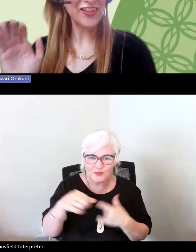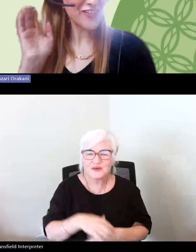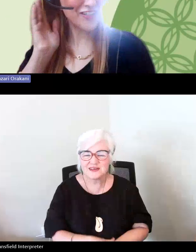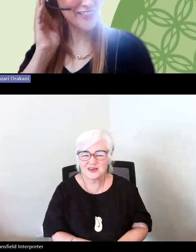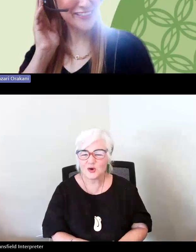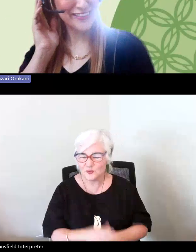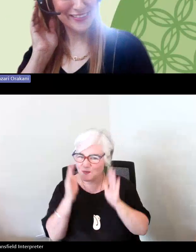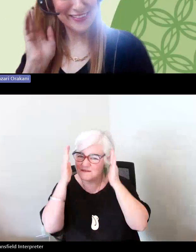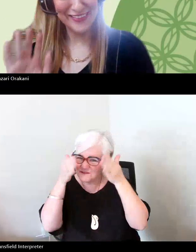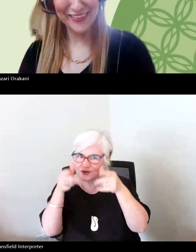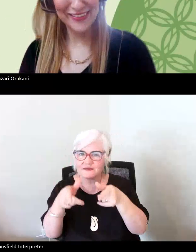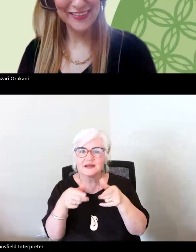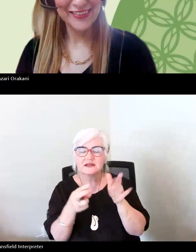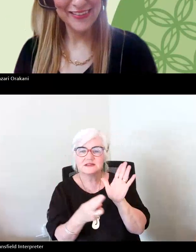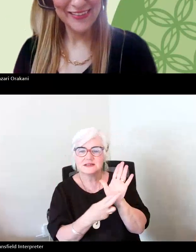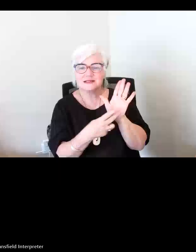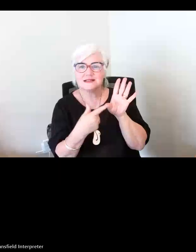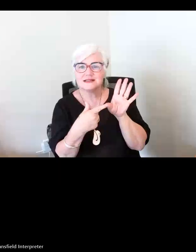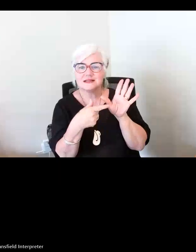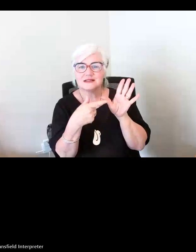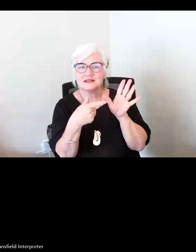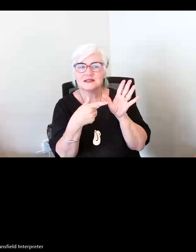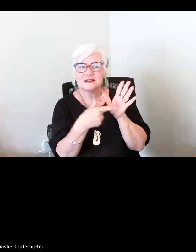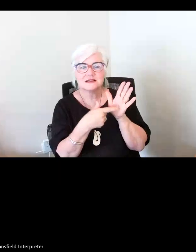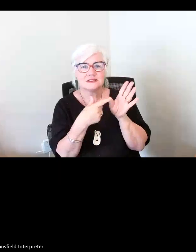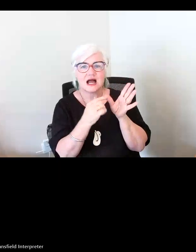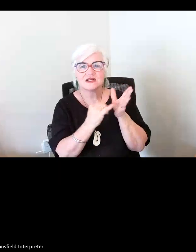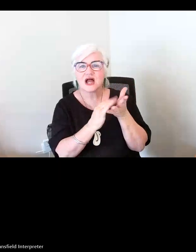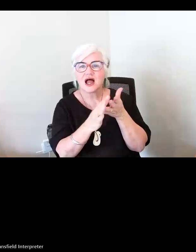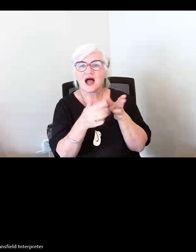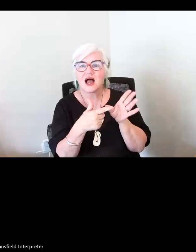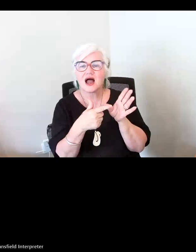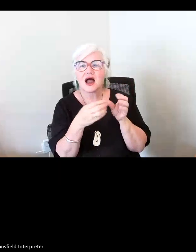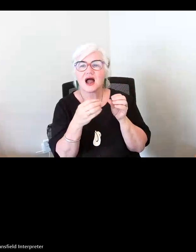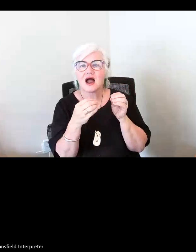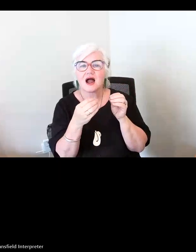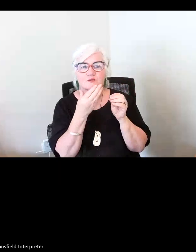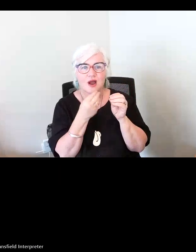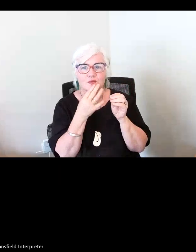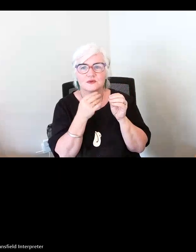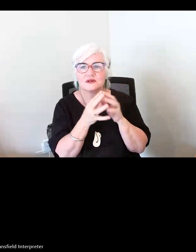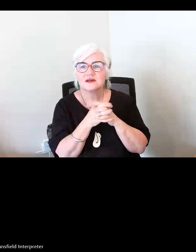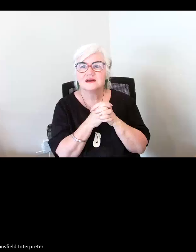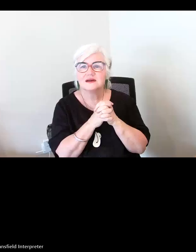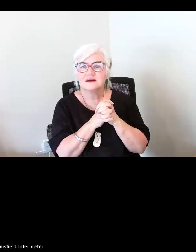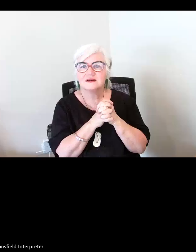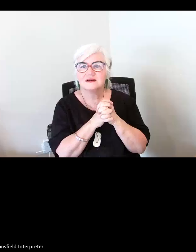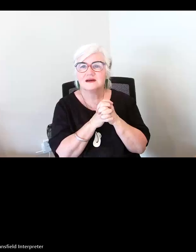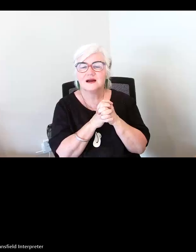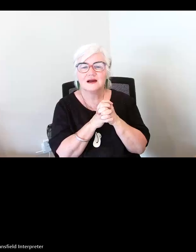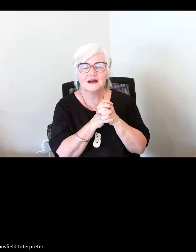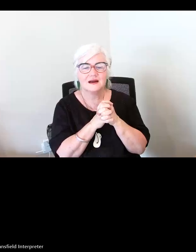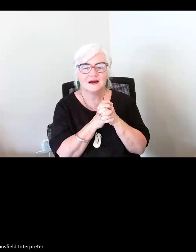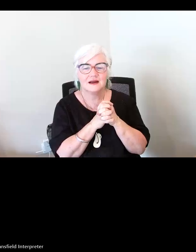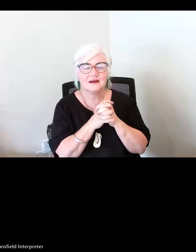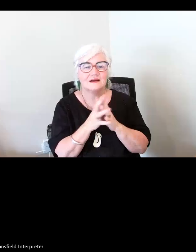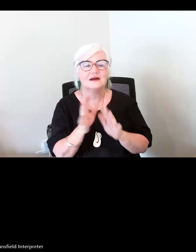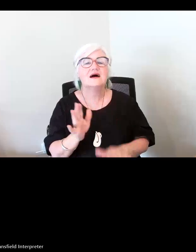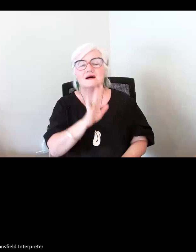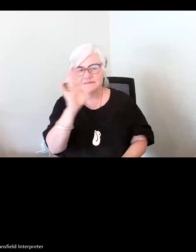[Natasha Brown - Speaking] Kia ora koutou everyone. I've done a few